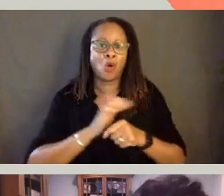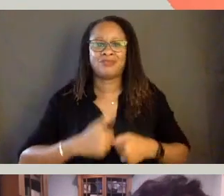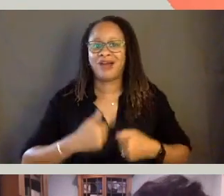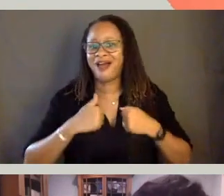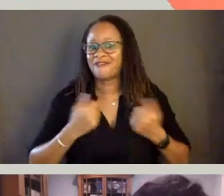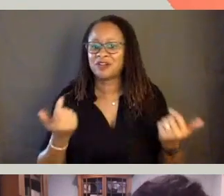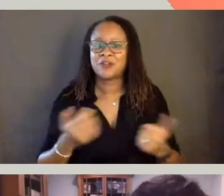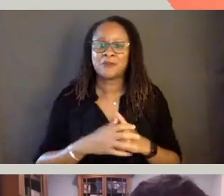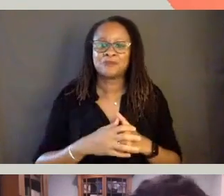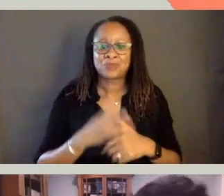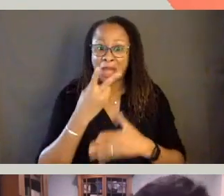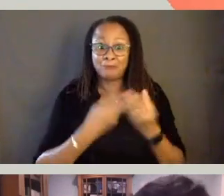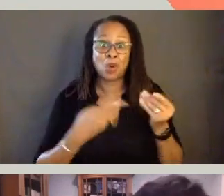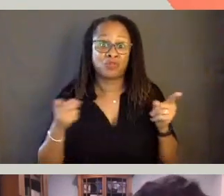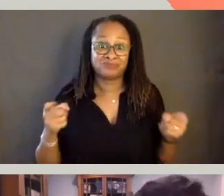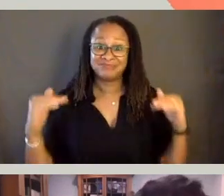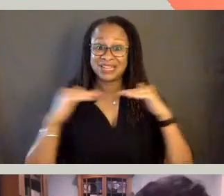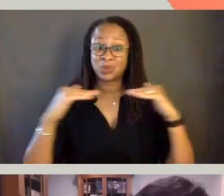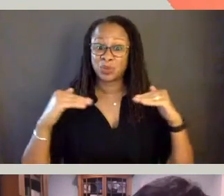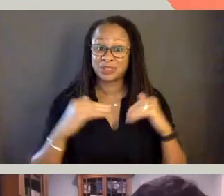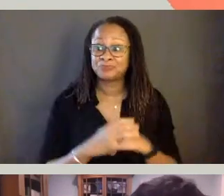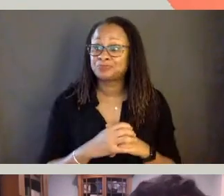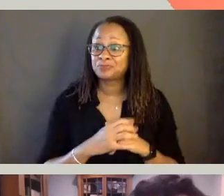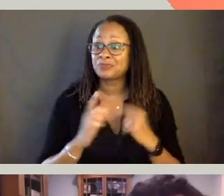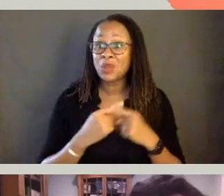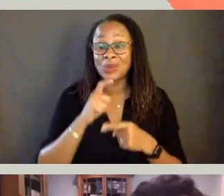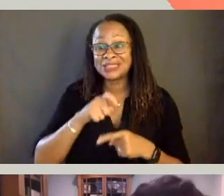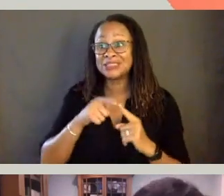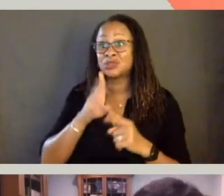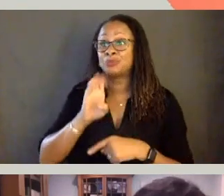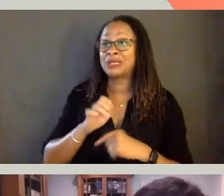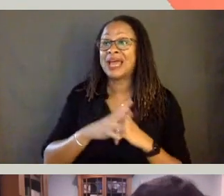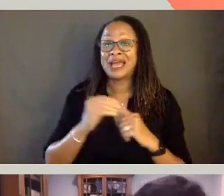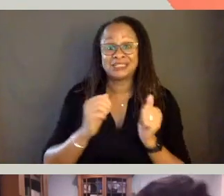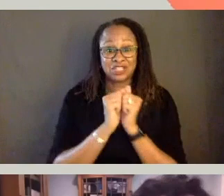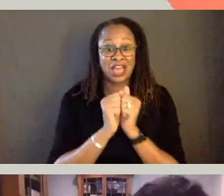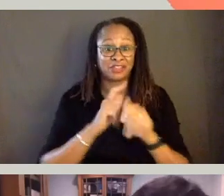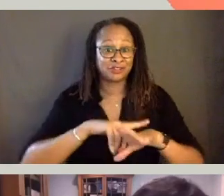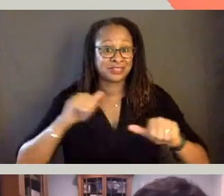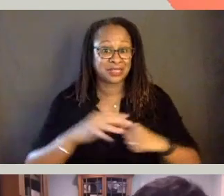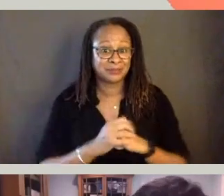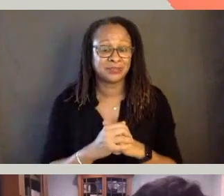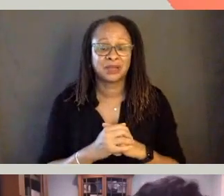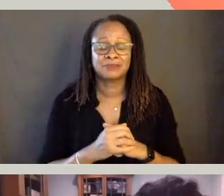I am both those things equally when I need to be and together at the same time when I need to be, right?